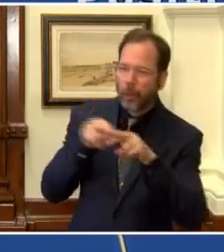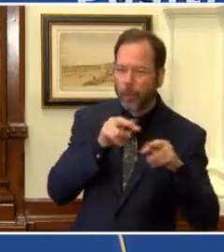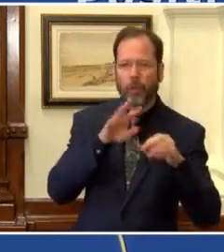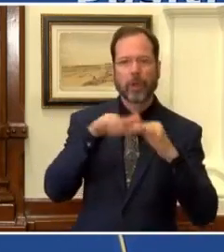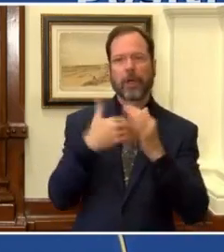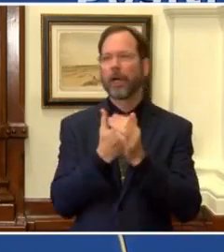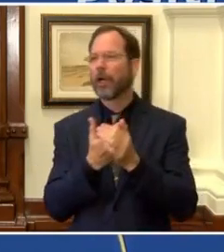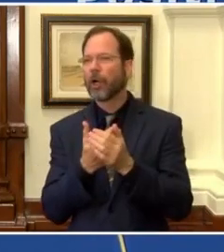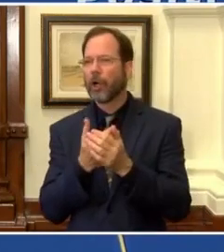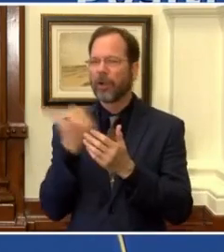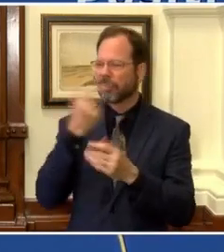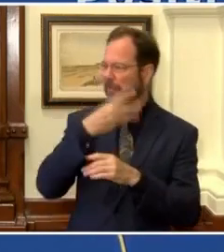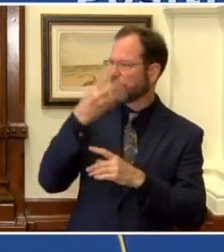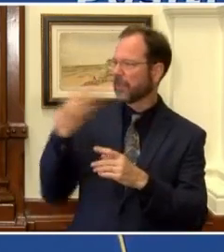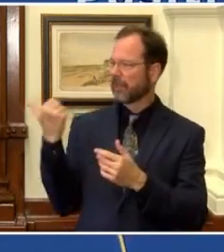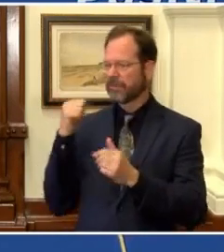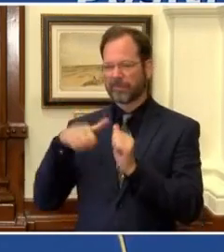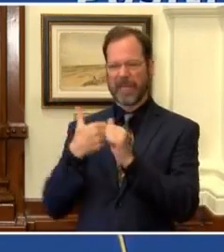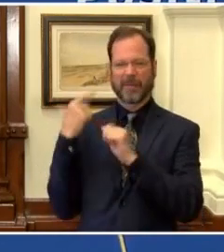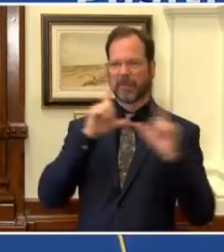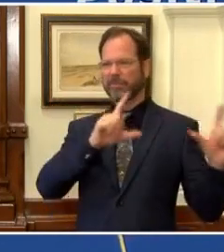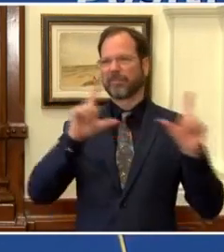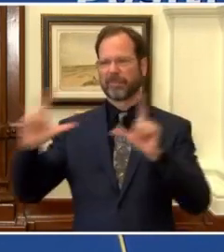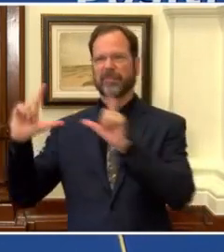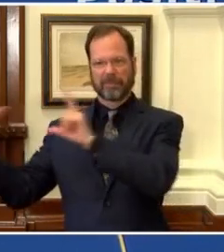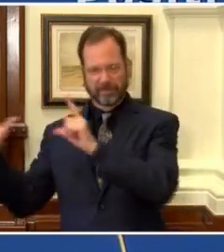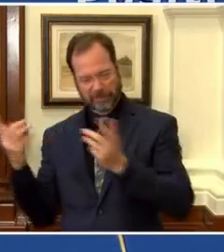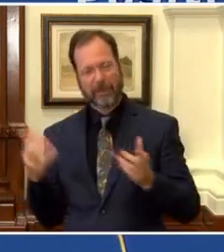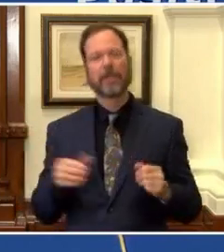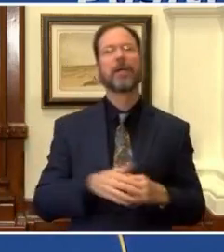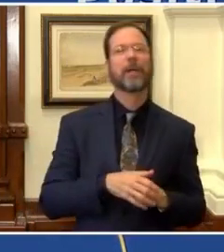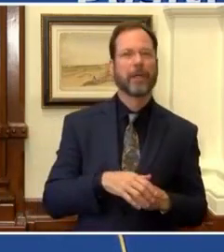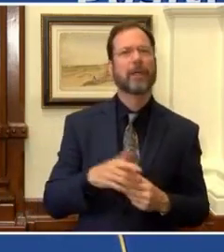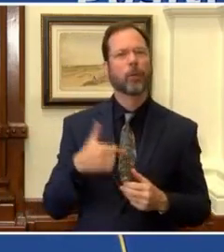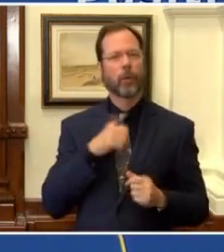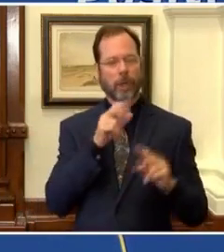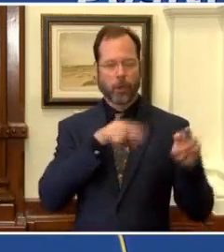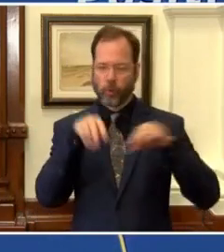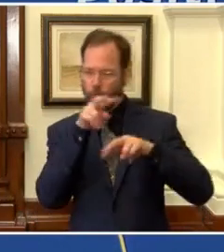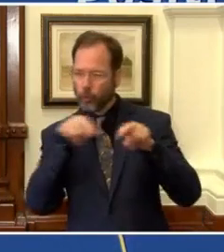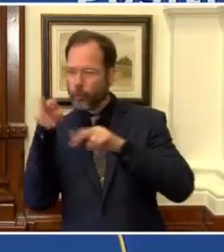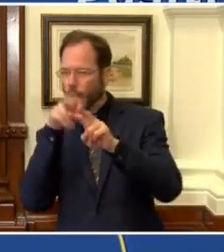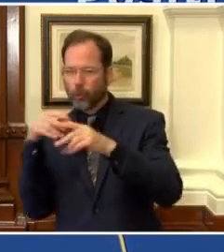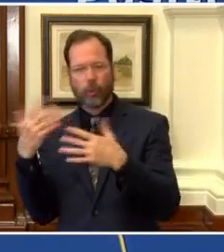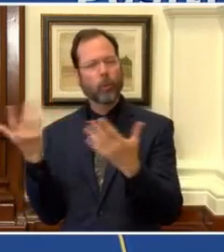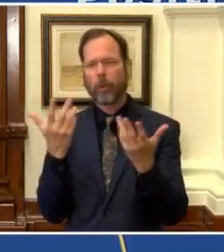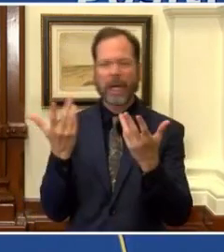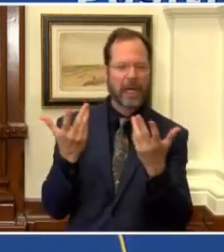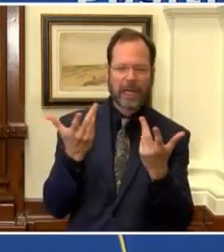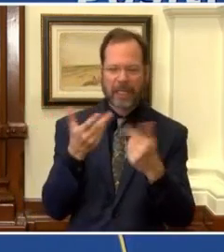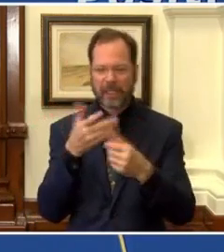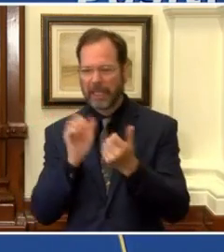THE IMPORTANT THING IS TO FOLLOW THE DATA. AS WE CONTINUE TO MONITOR ALL OF THESE THREE METRICS ON THESE